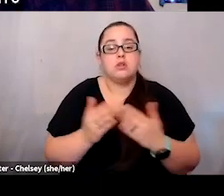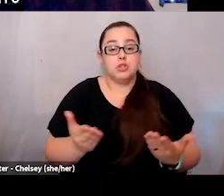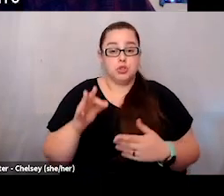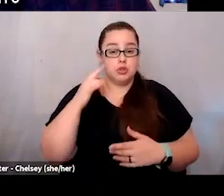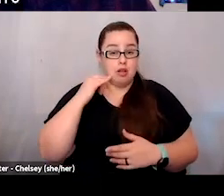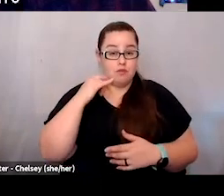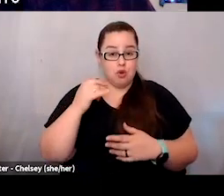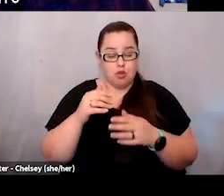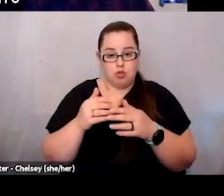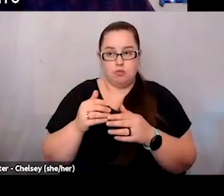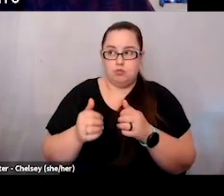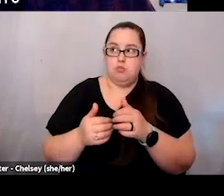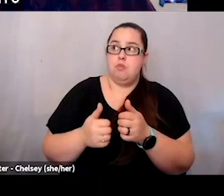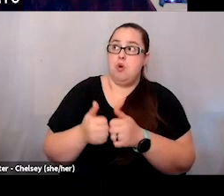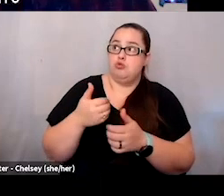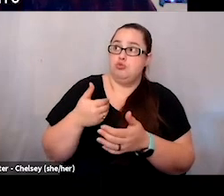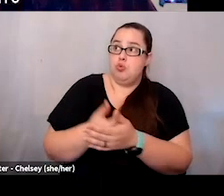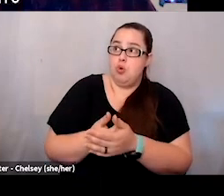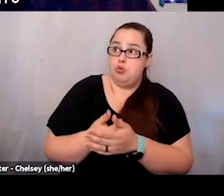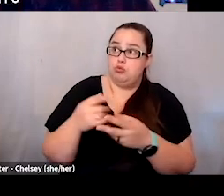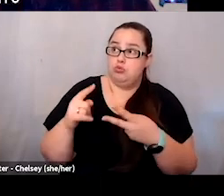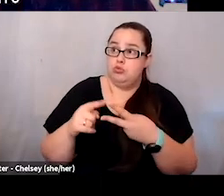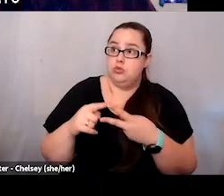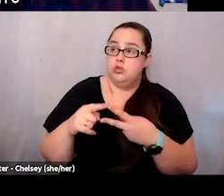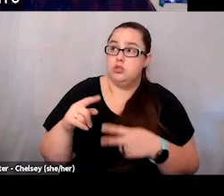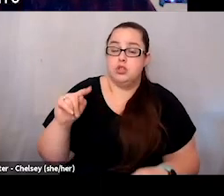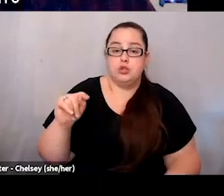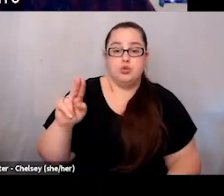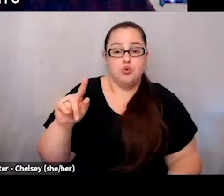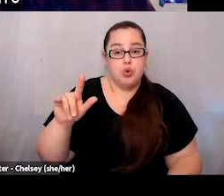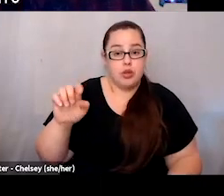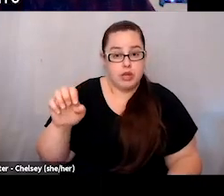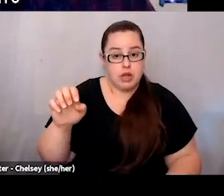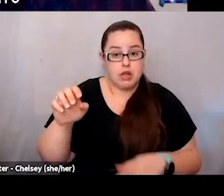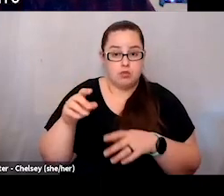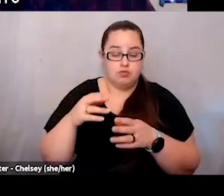reservation to us would be the Tule River Indian reservation, which is located outside